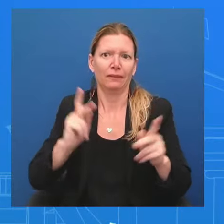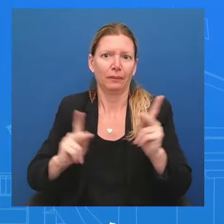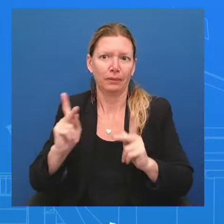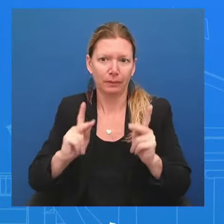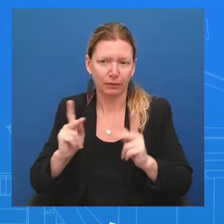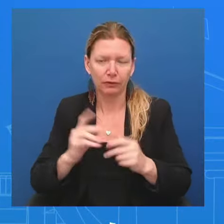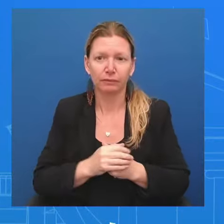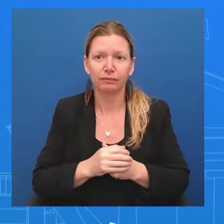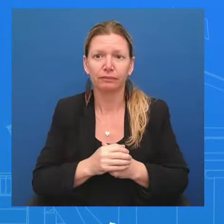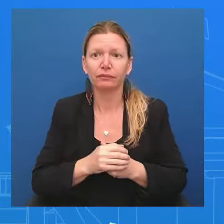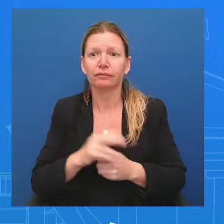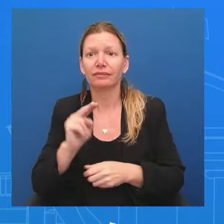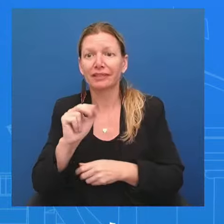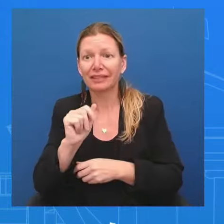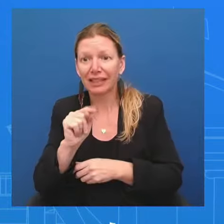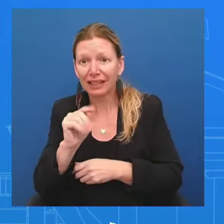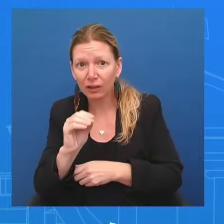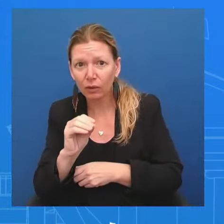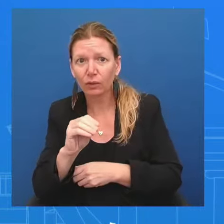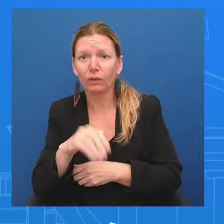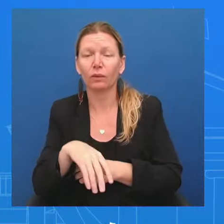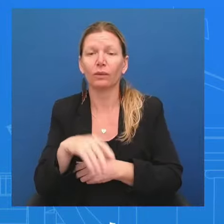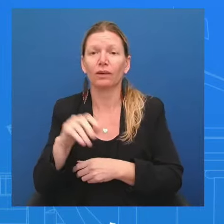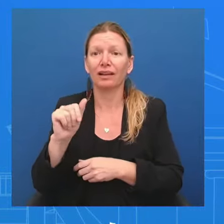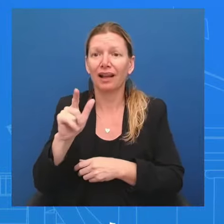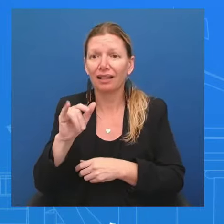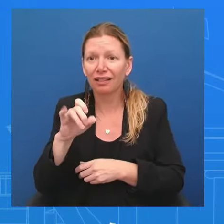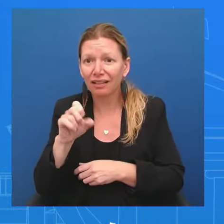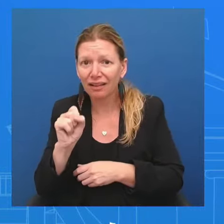has been able to bring together and support Ukraine